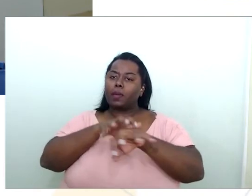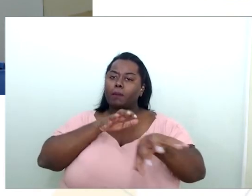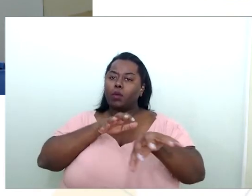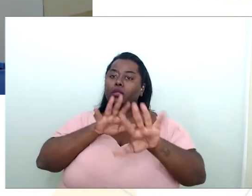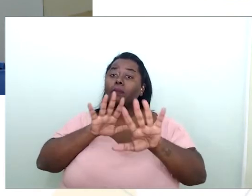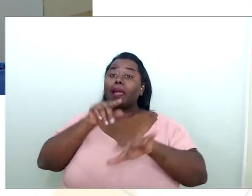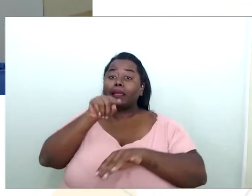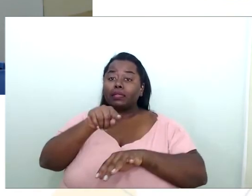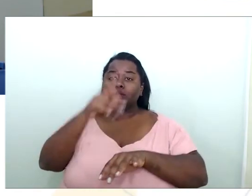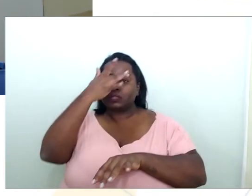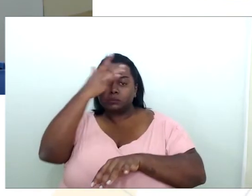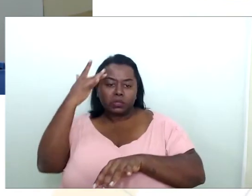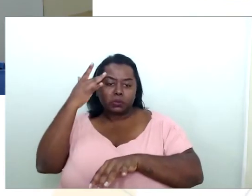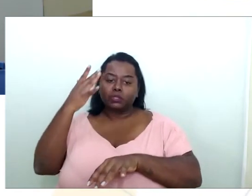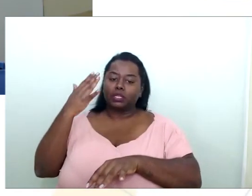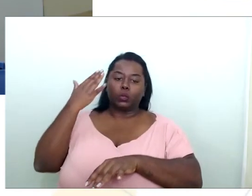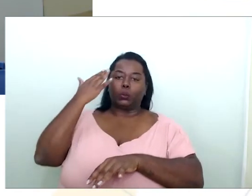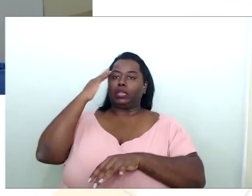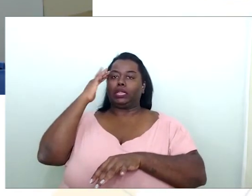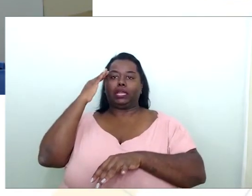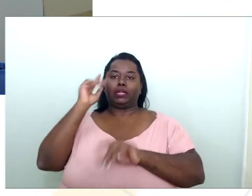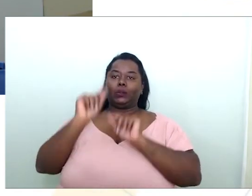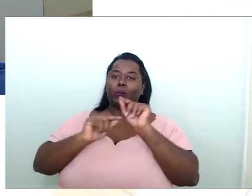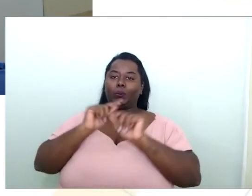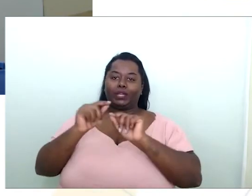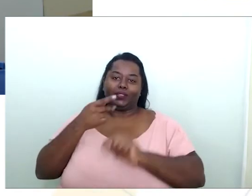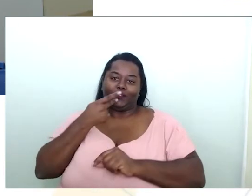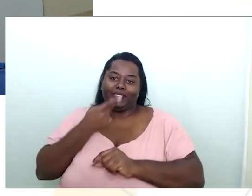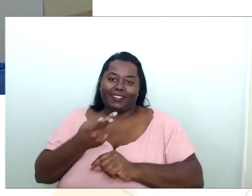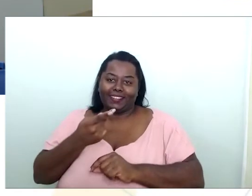about and they suddenly come up with terms it's a term that some American